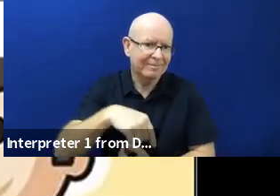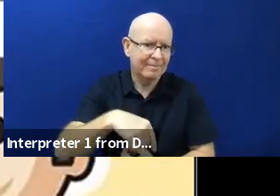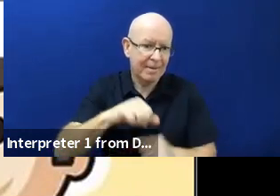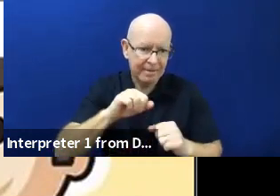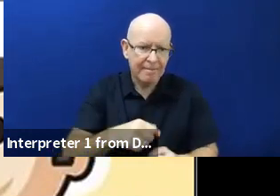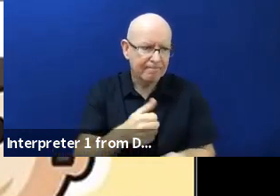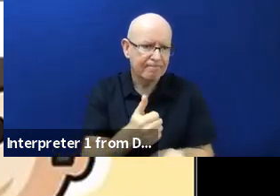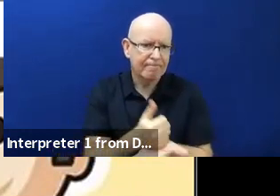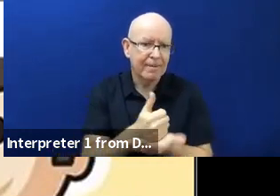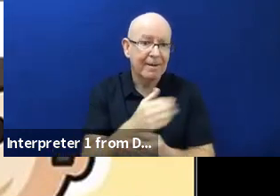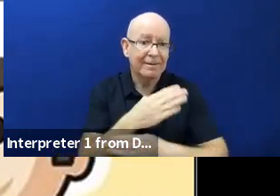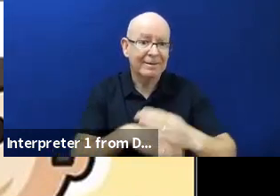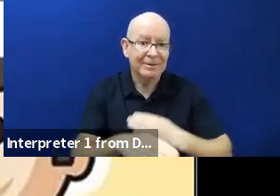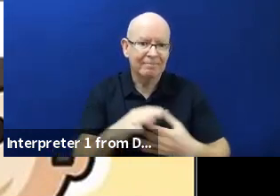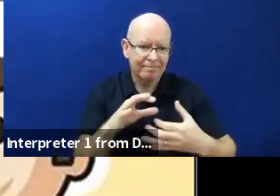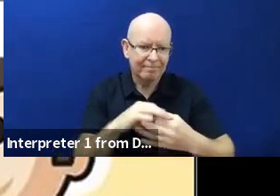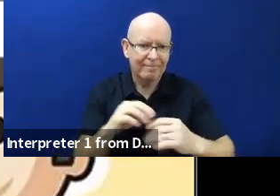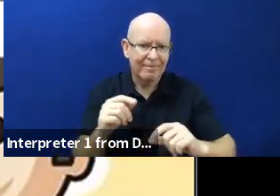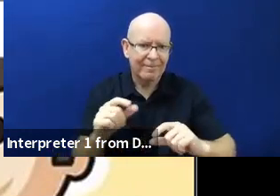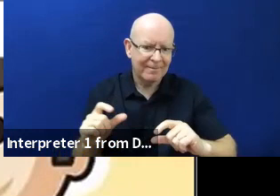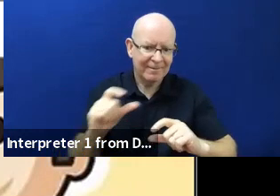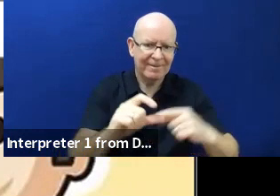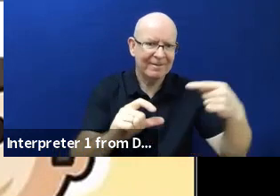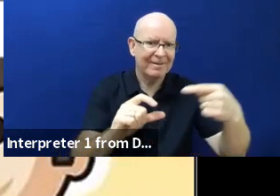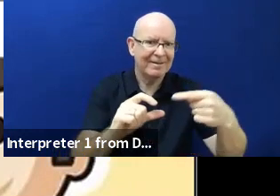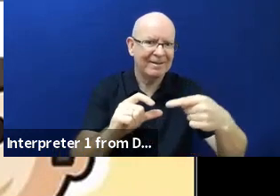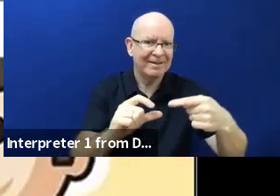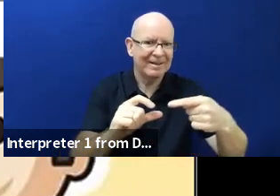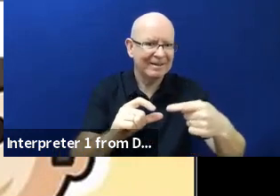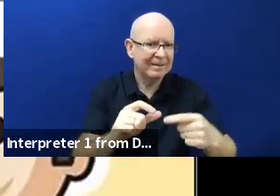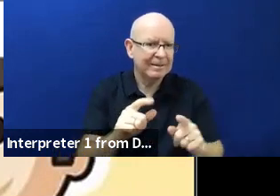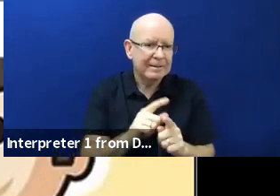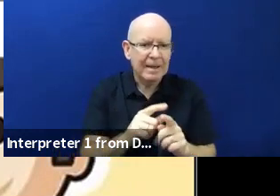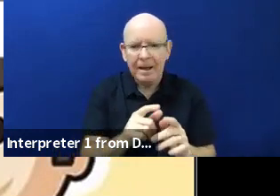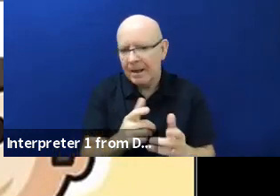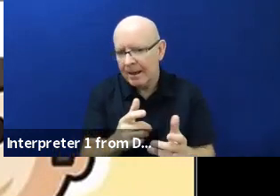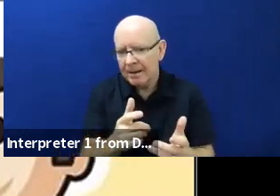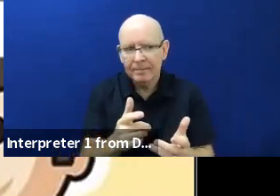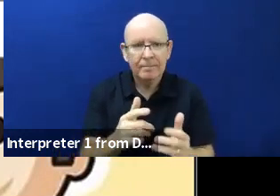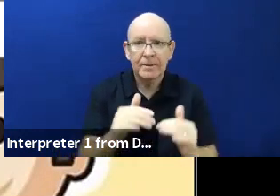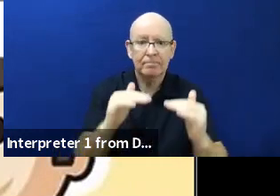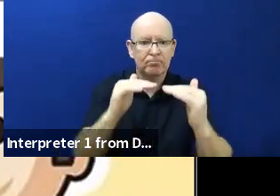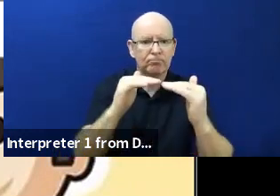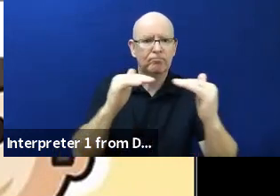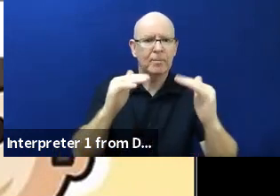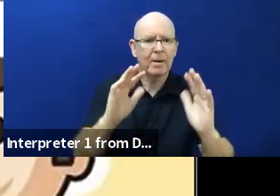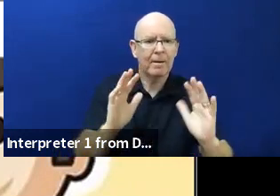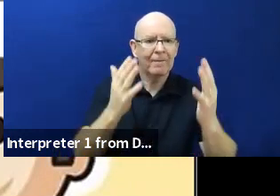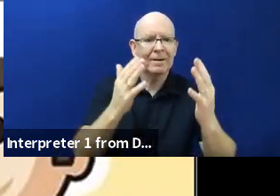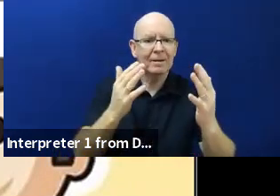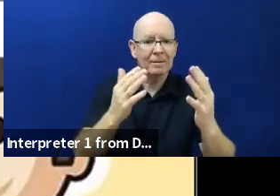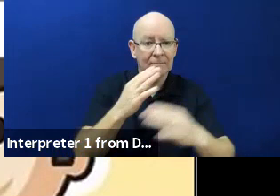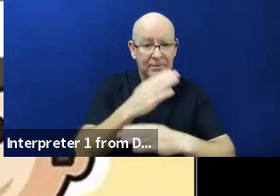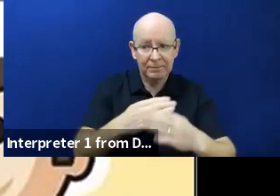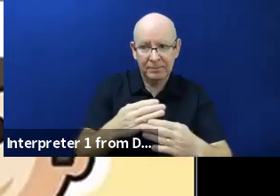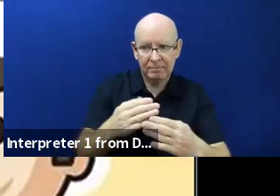according to article 28 of UNPRPD and by the way, I'm going to use my own abbreviation for